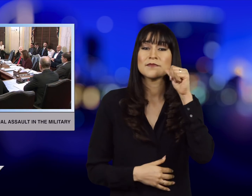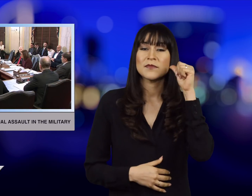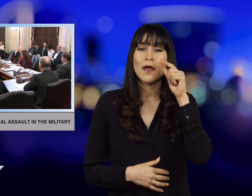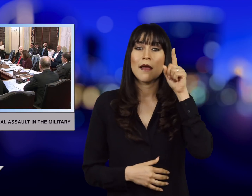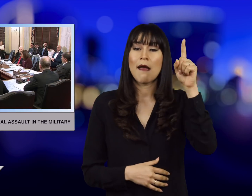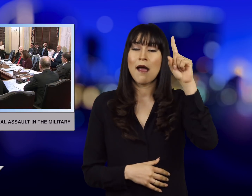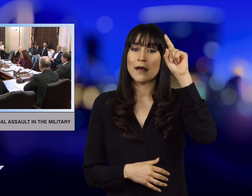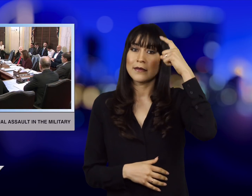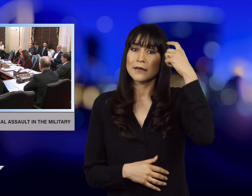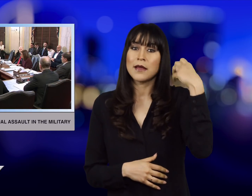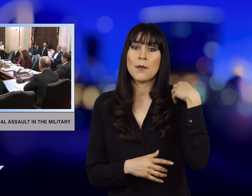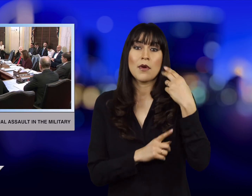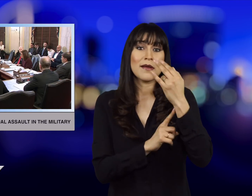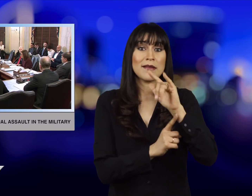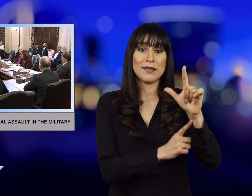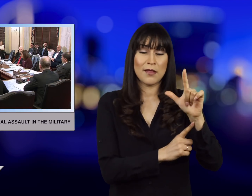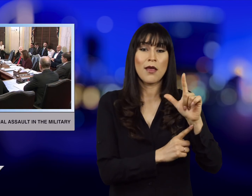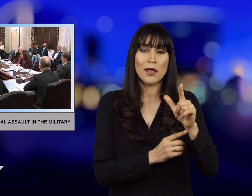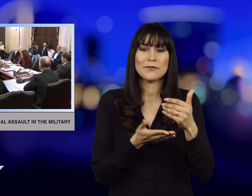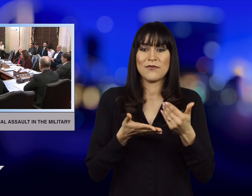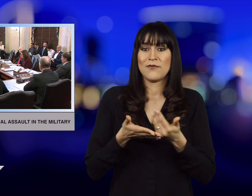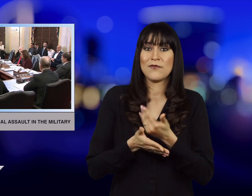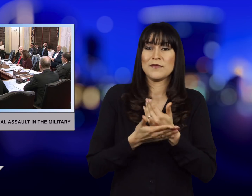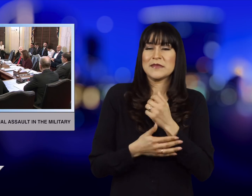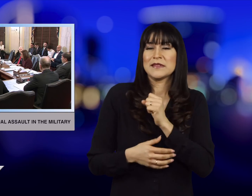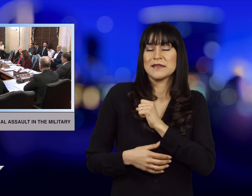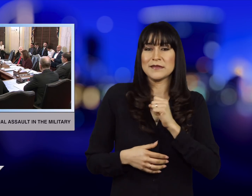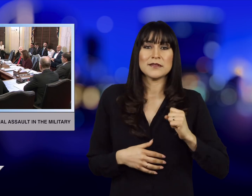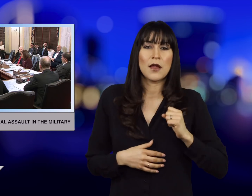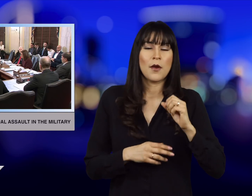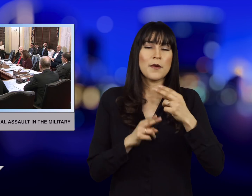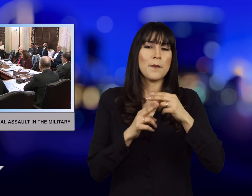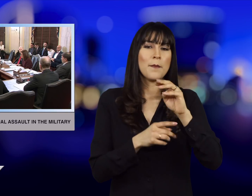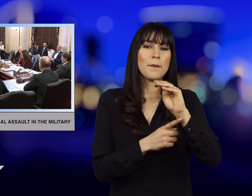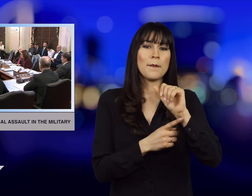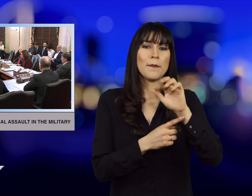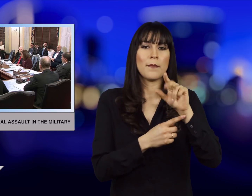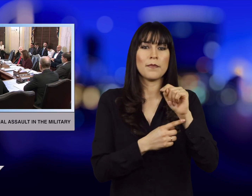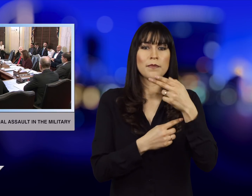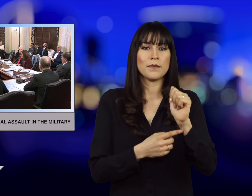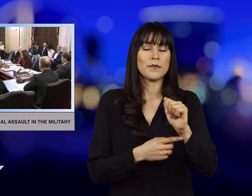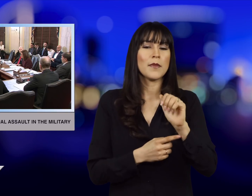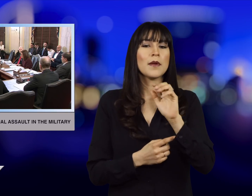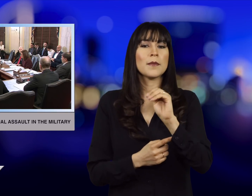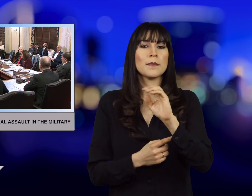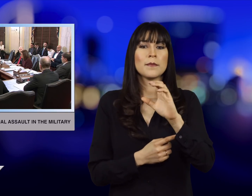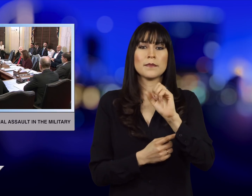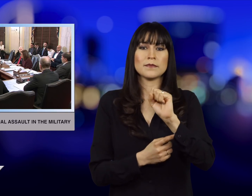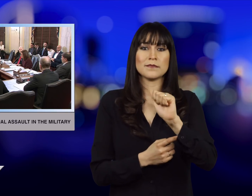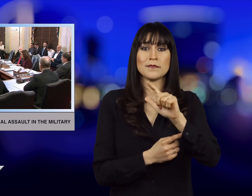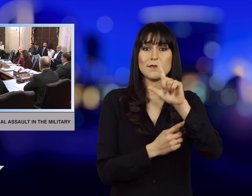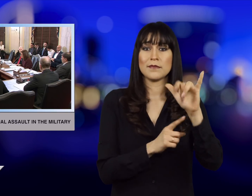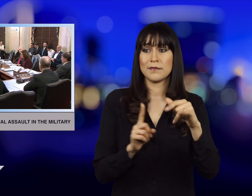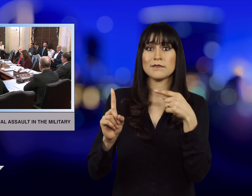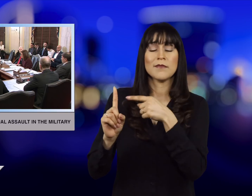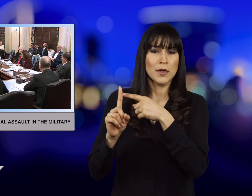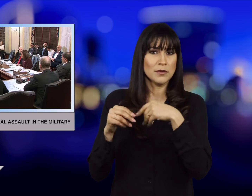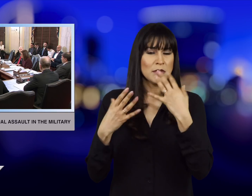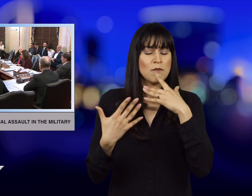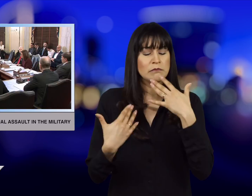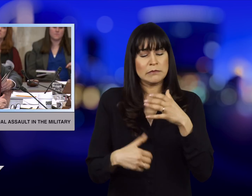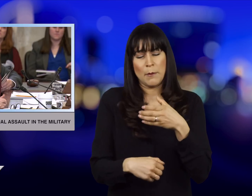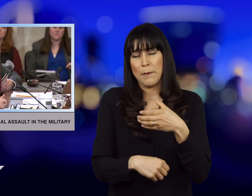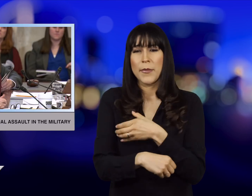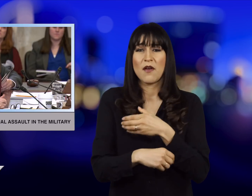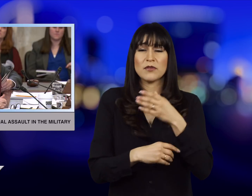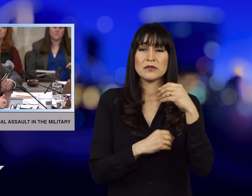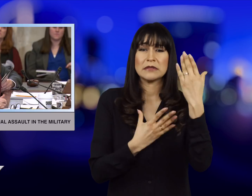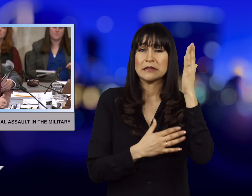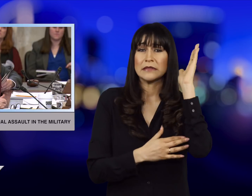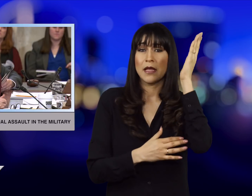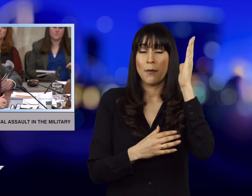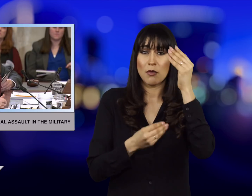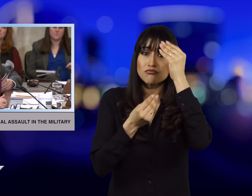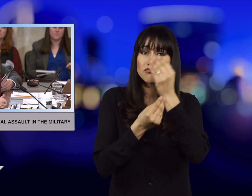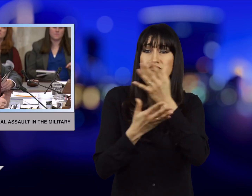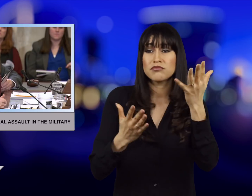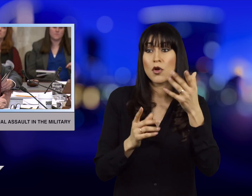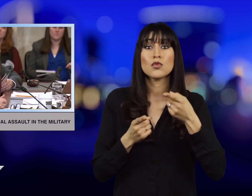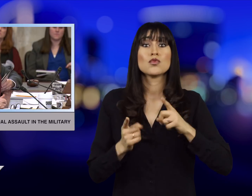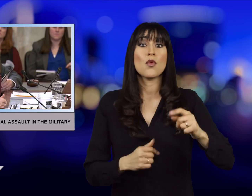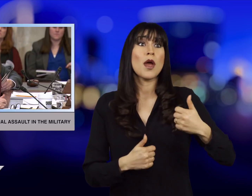There was powerful testimony on Capitol Hill yesterday as freshman senator Martha McSally